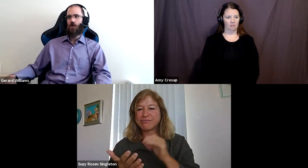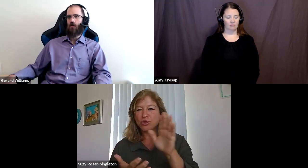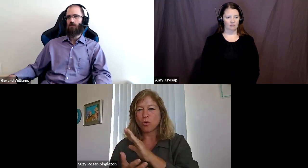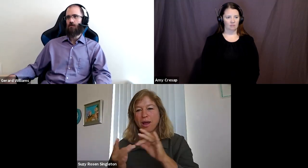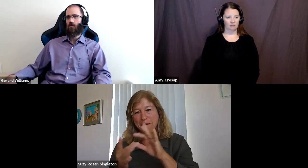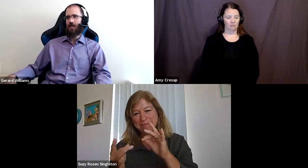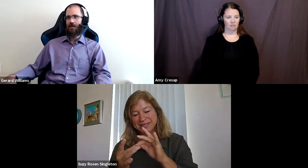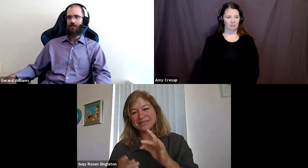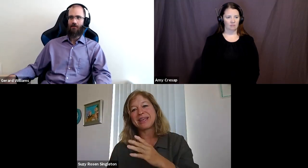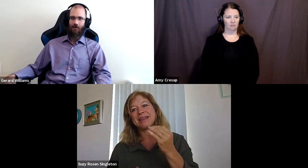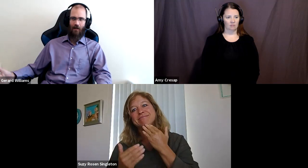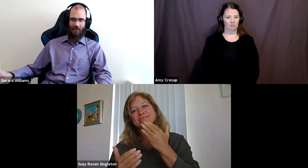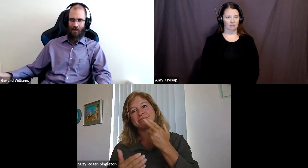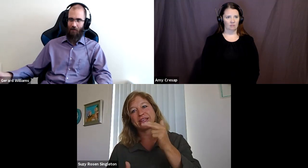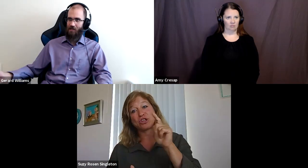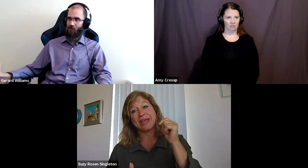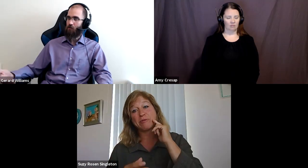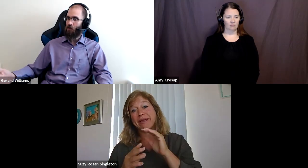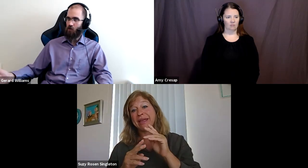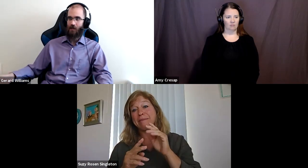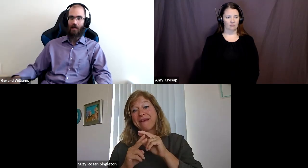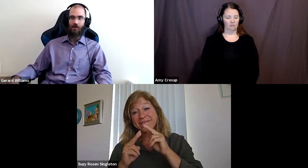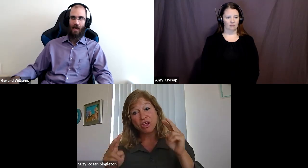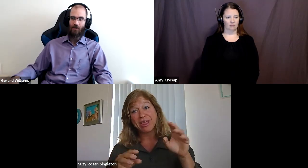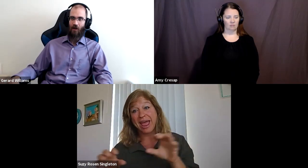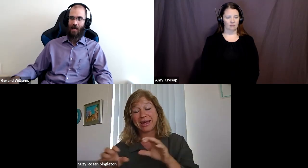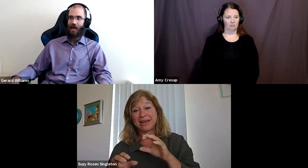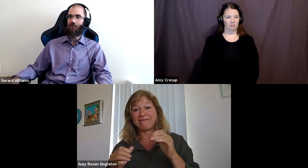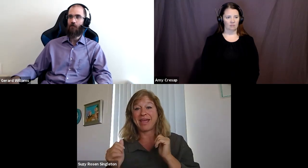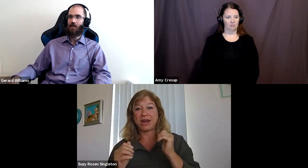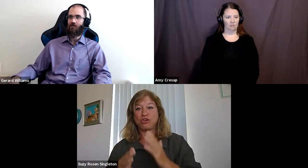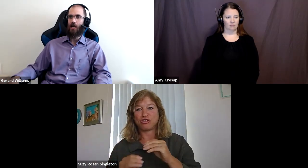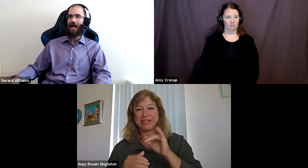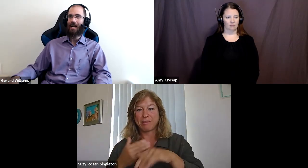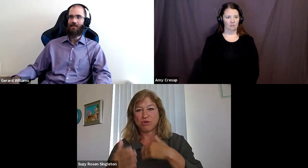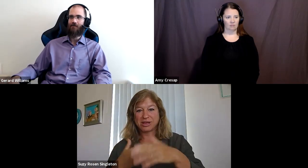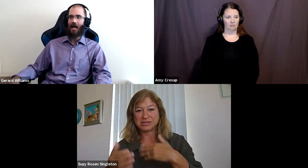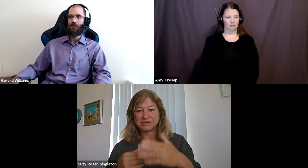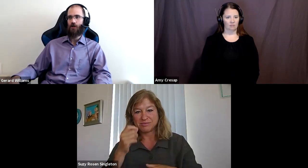So we collected comments from you and thank to you HLAA for being very active actor in